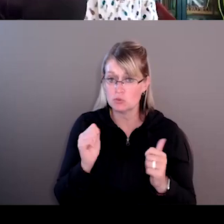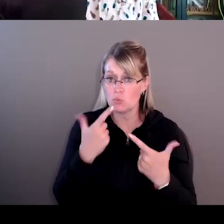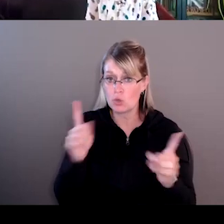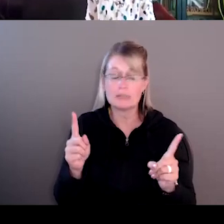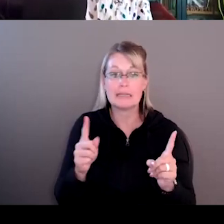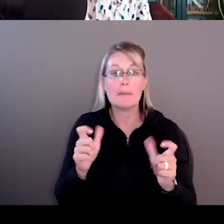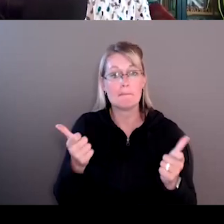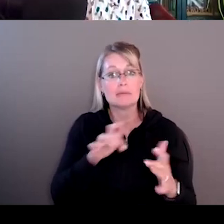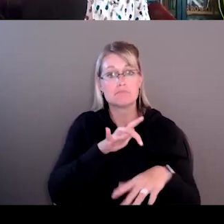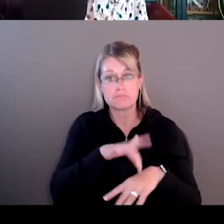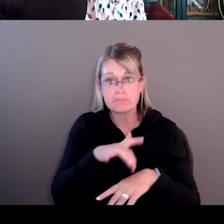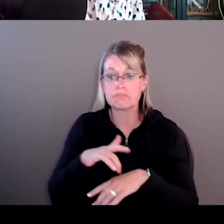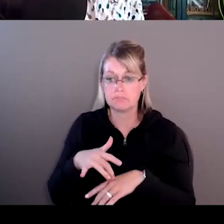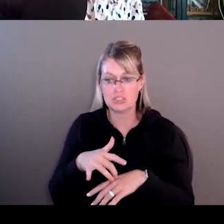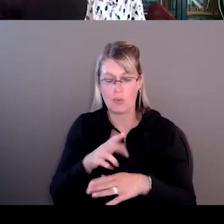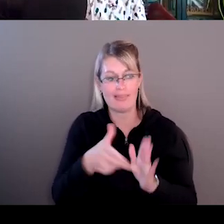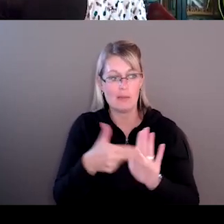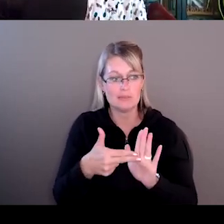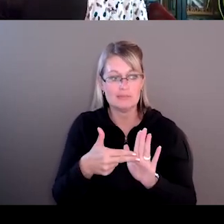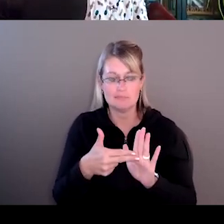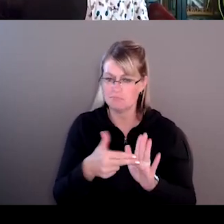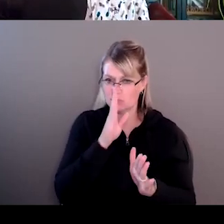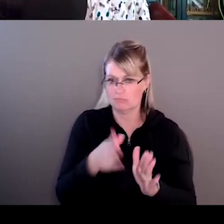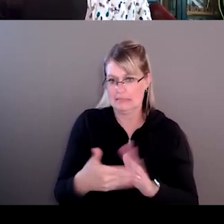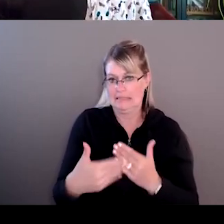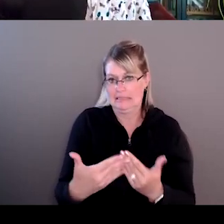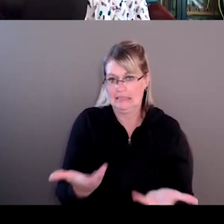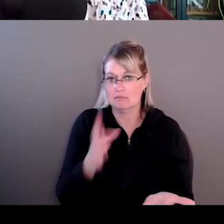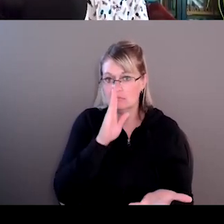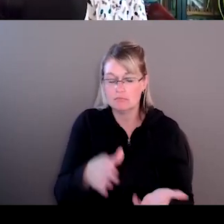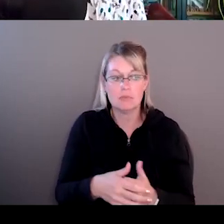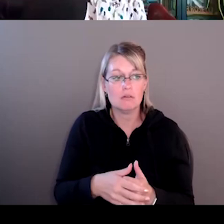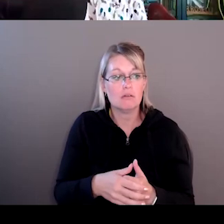Buttons are self labeling, so those are pretty straightforward. Column and row headers give